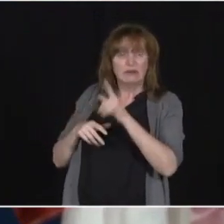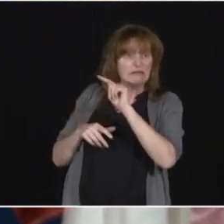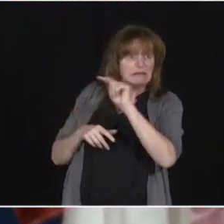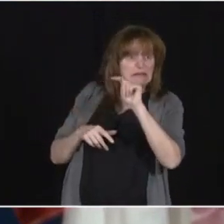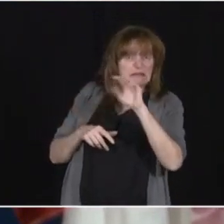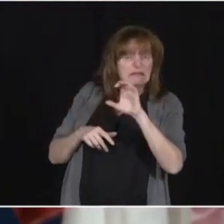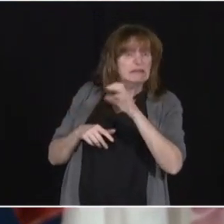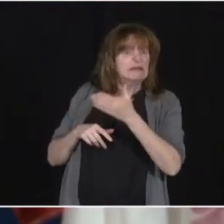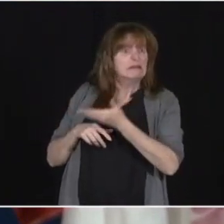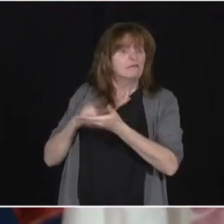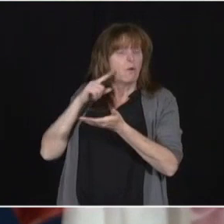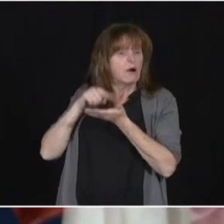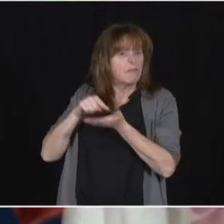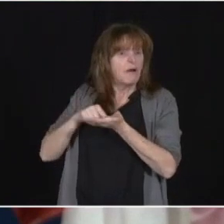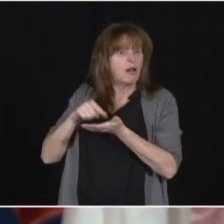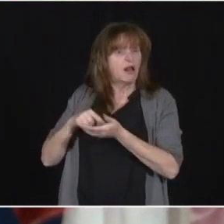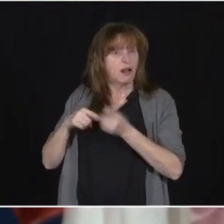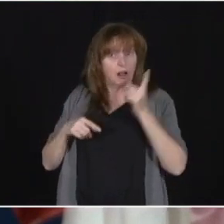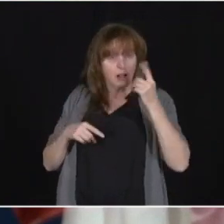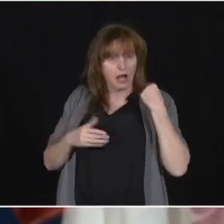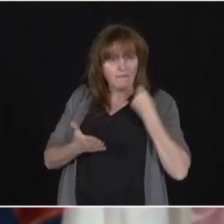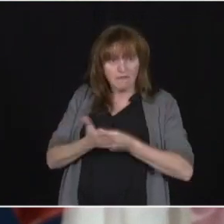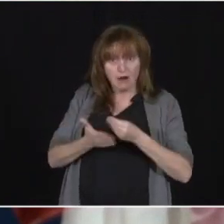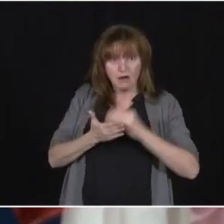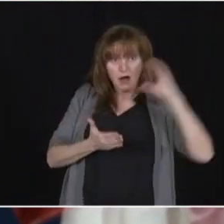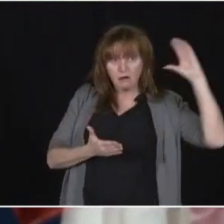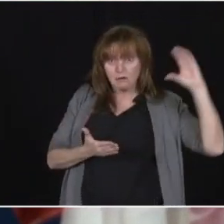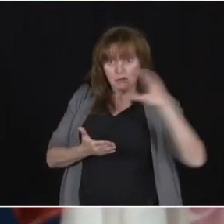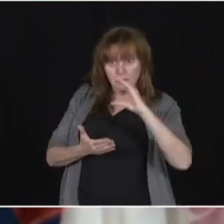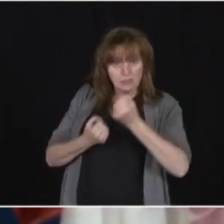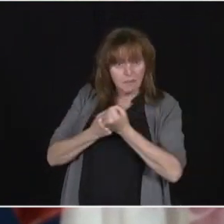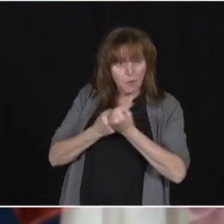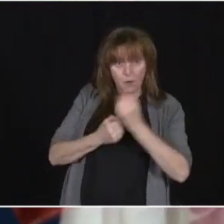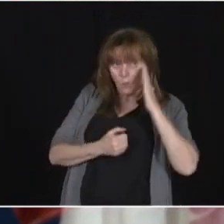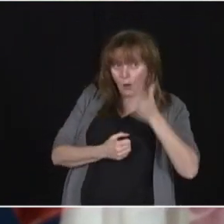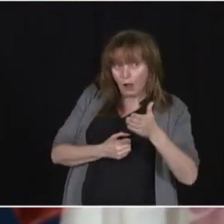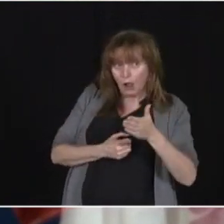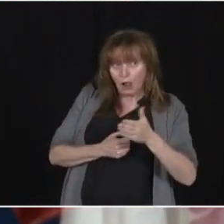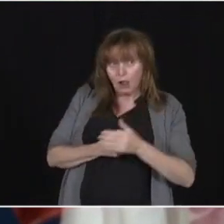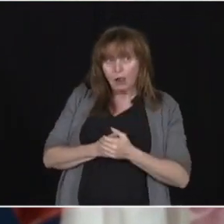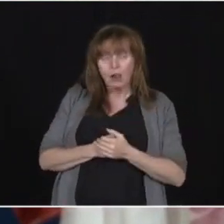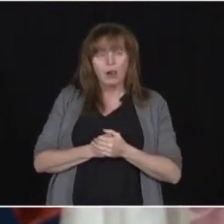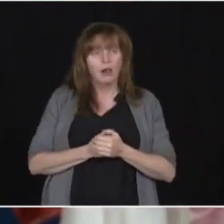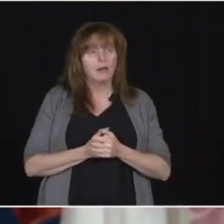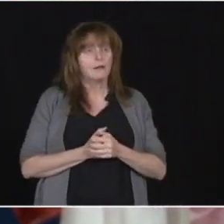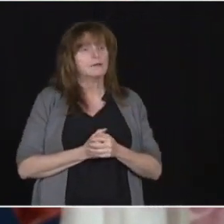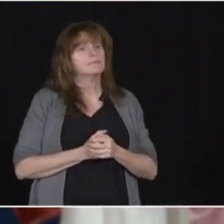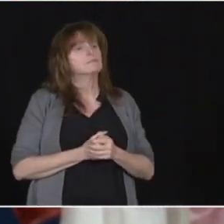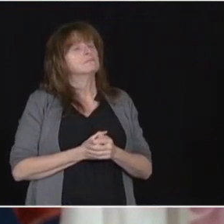when we talk about the transit. They have been great so far.